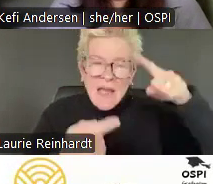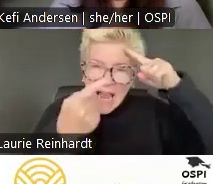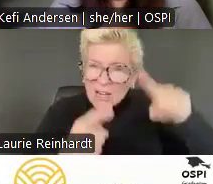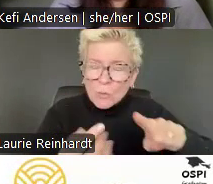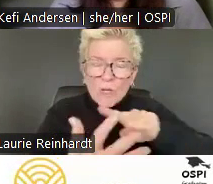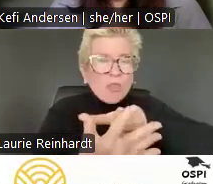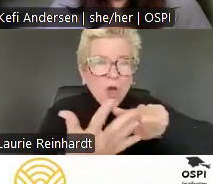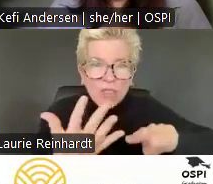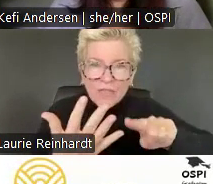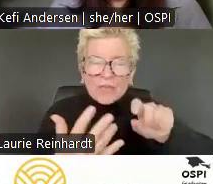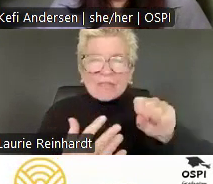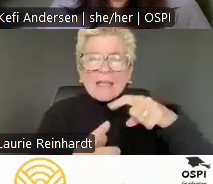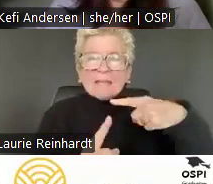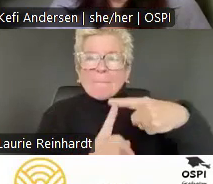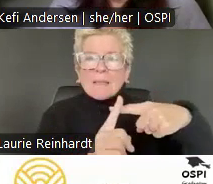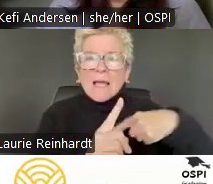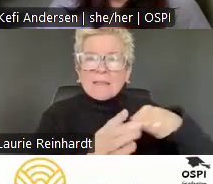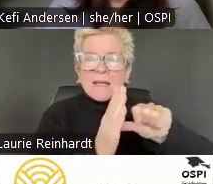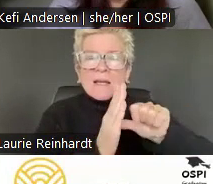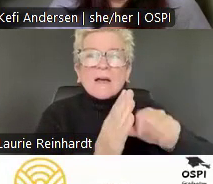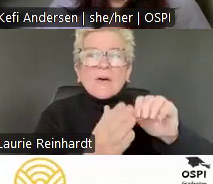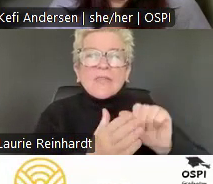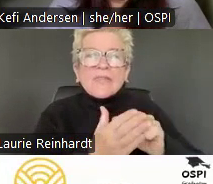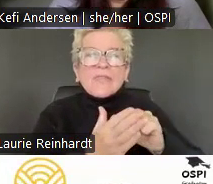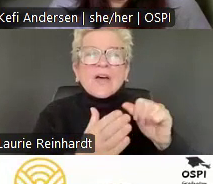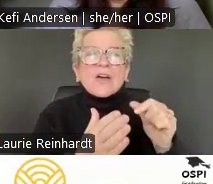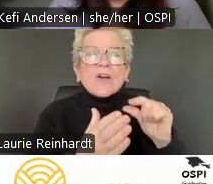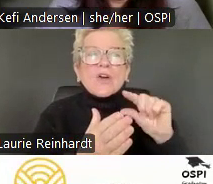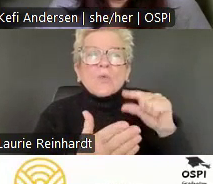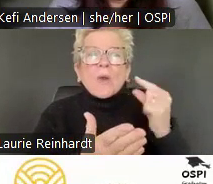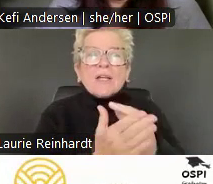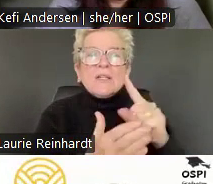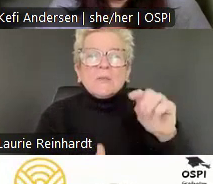I also just wanted to highlight the graduation tool kit has an entire section I'm framing for